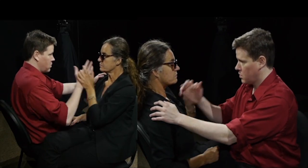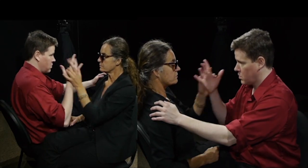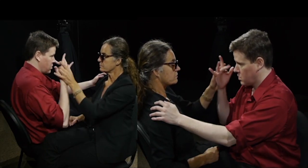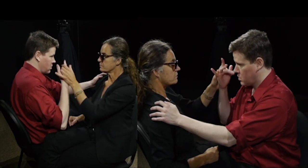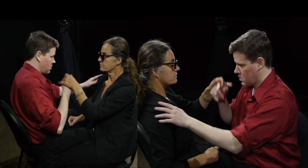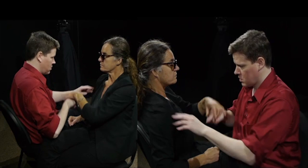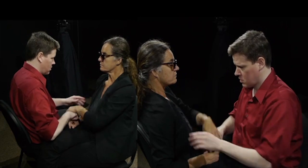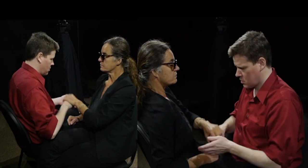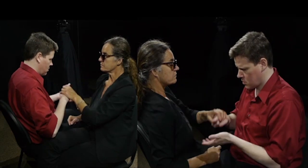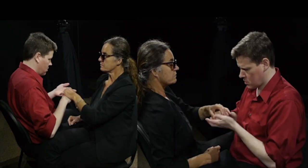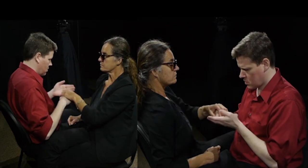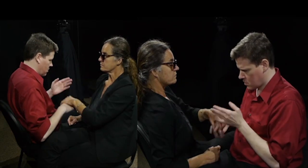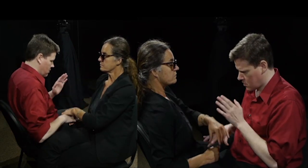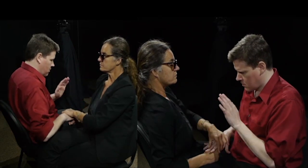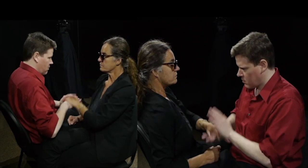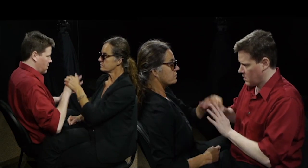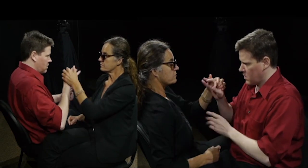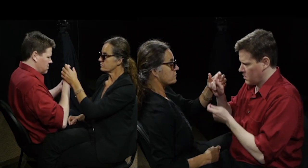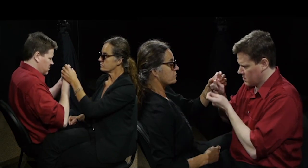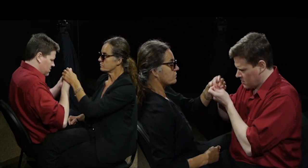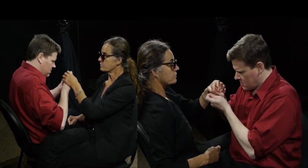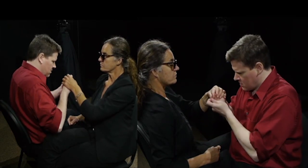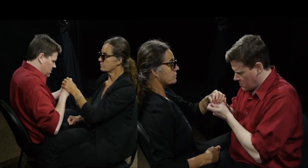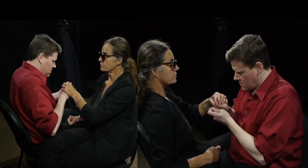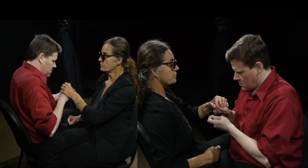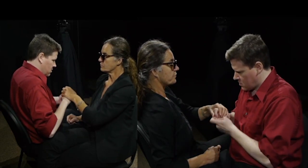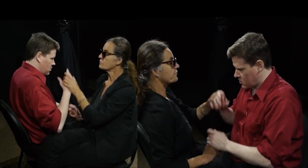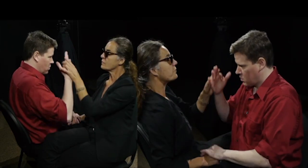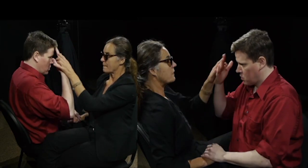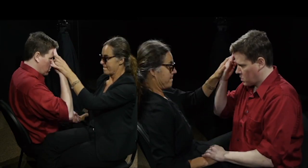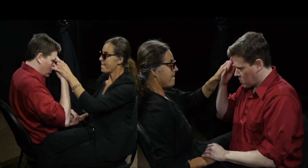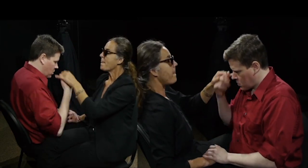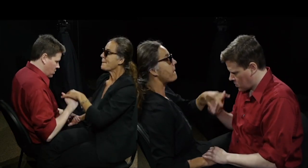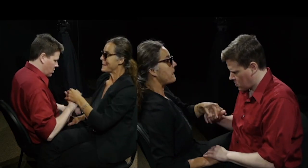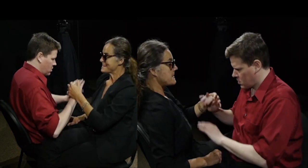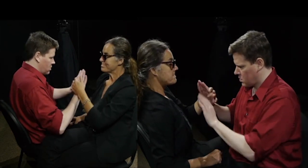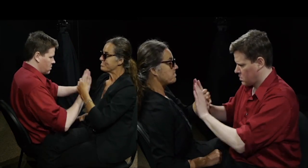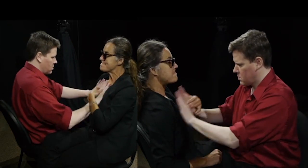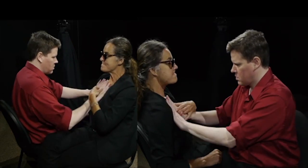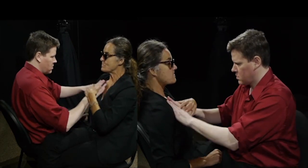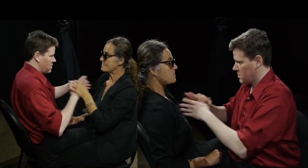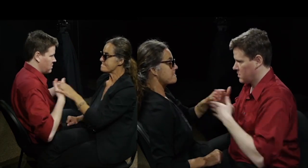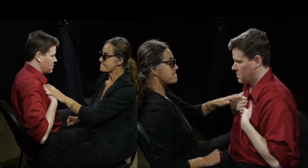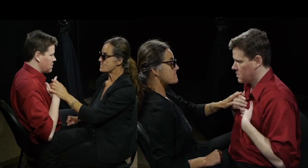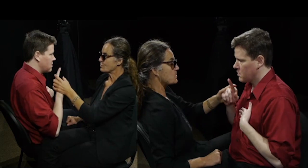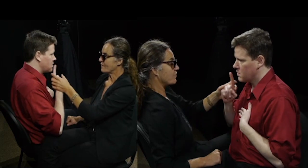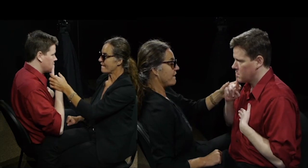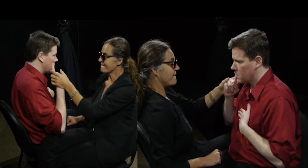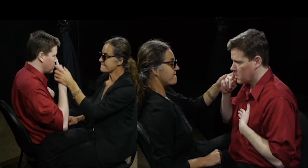that our intuitions work, how they are so finely tuned that we don't even need to think about them.